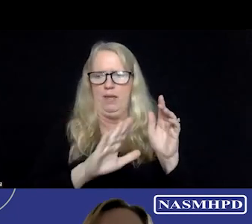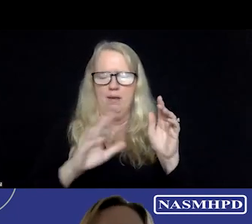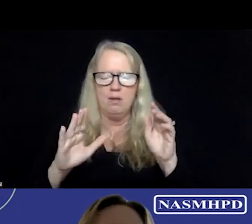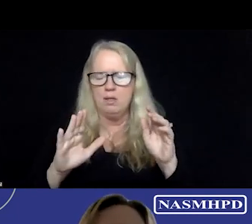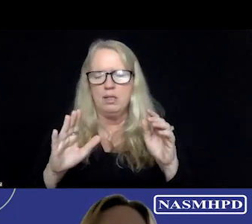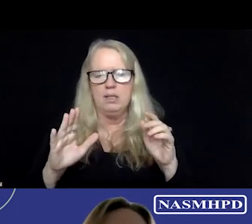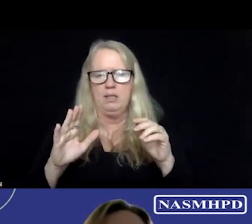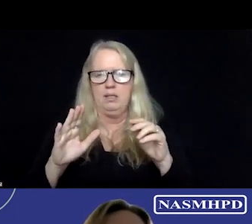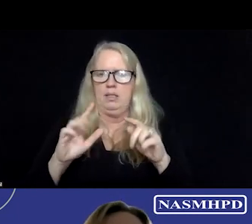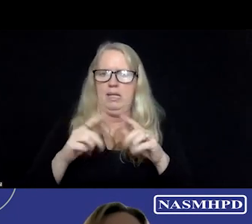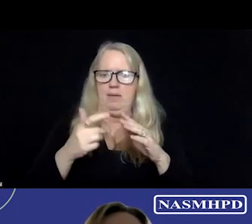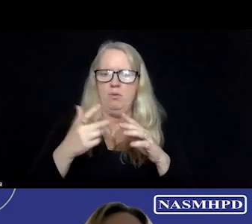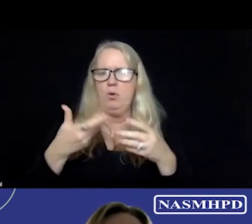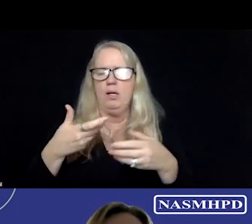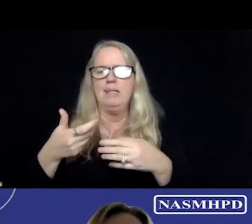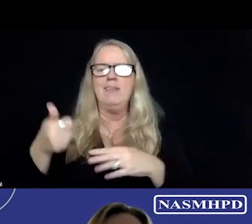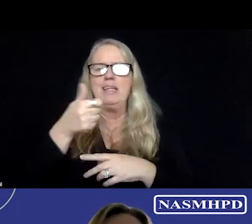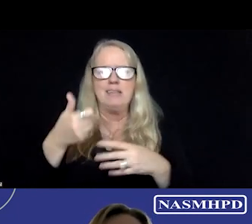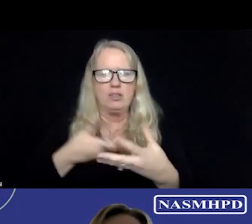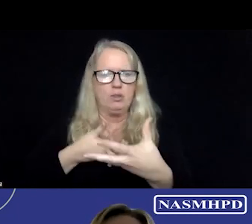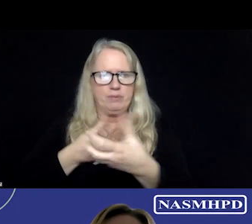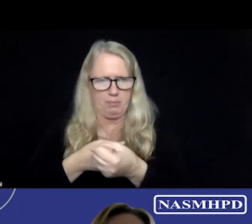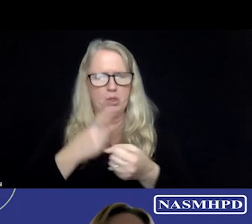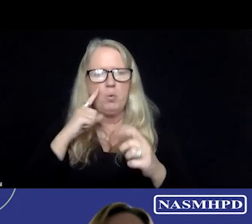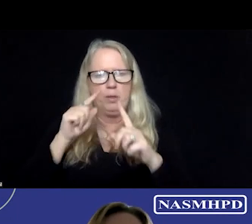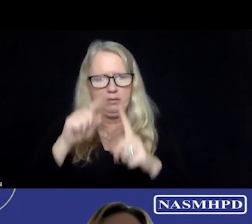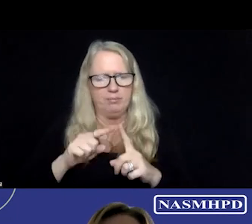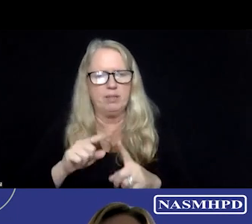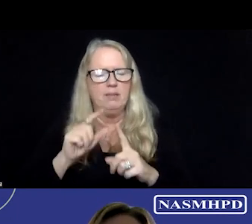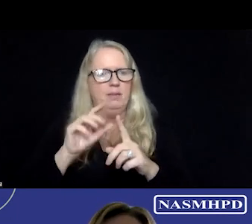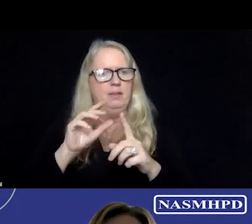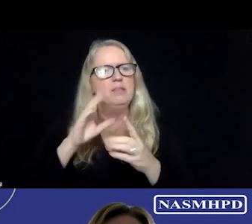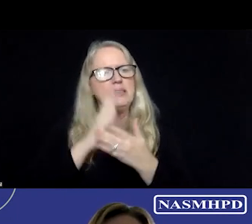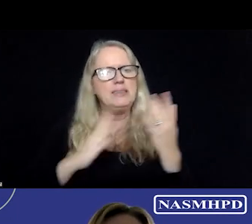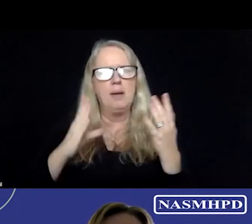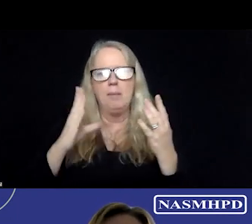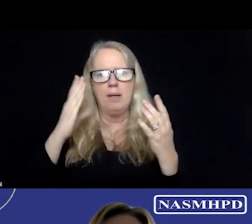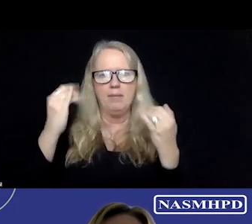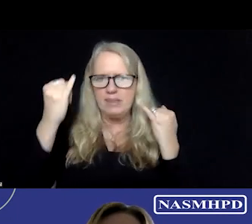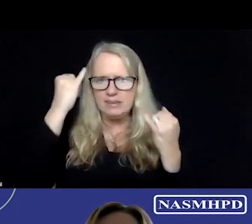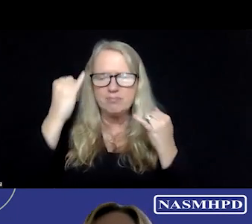IN THE SUMMARY, WE HIGHLIGHTED THESE STRATEGIES FOR AVAILABILITY,